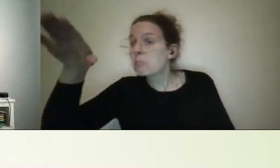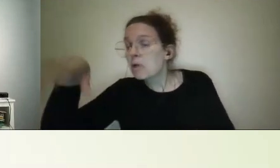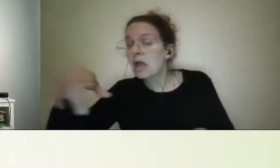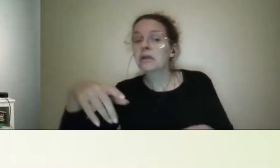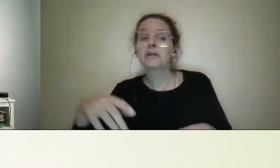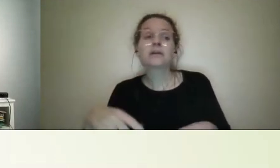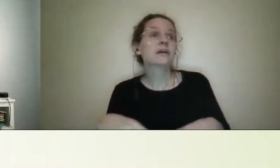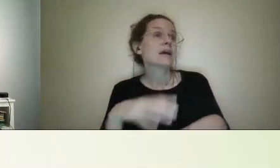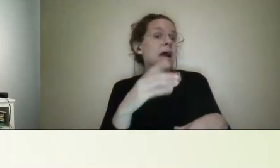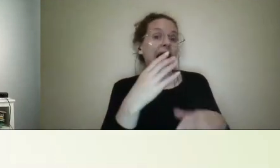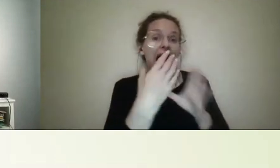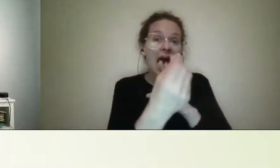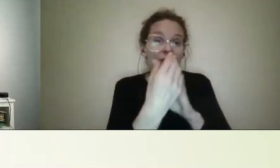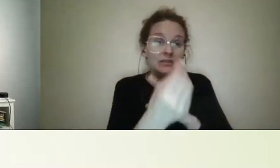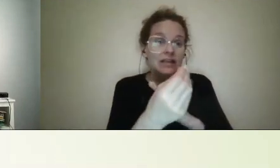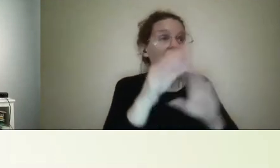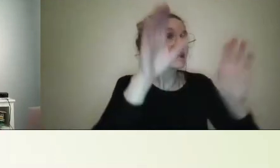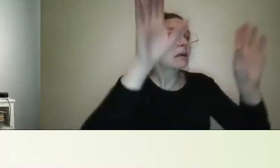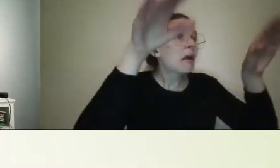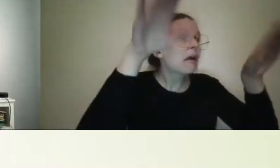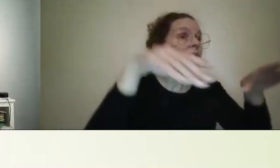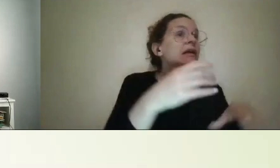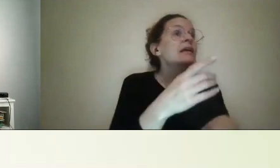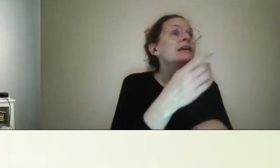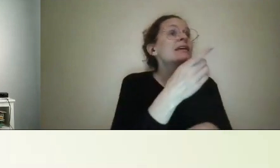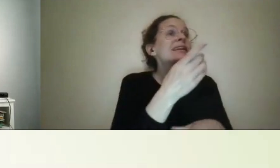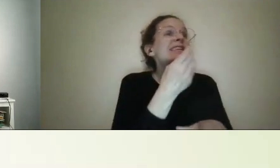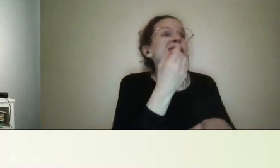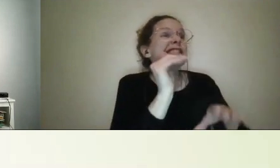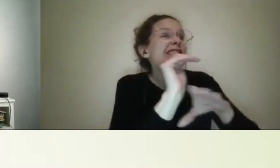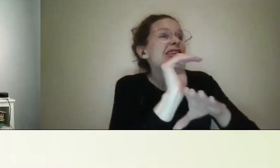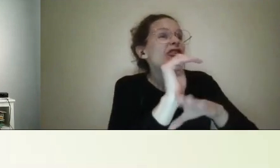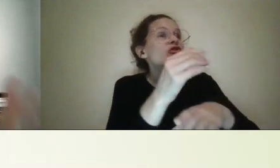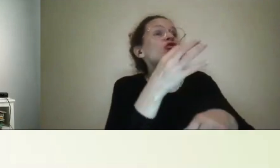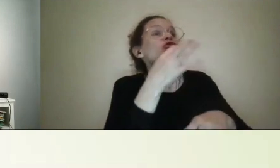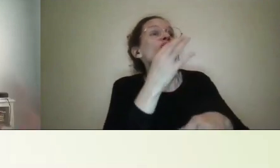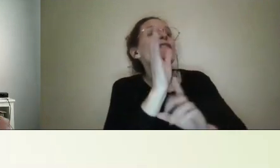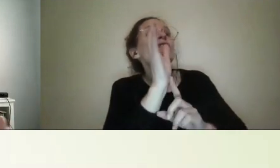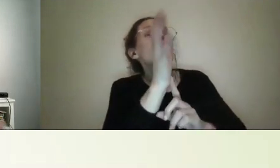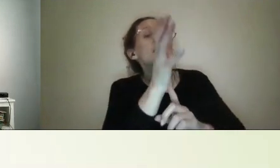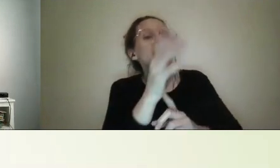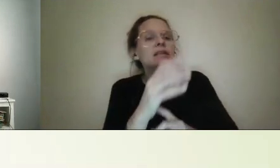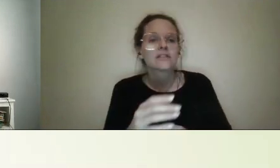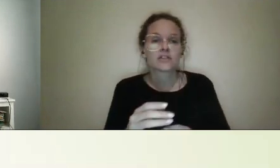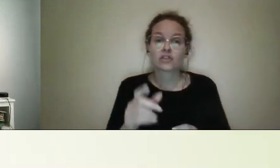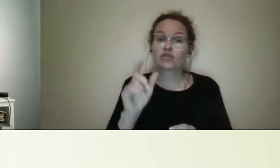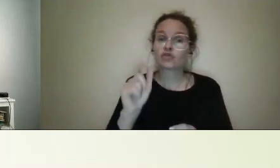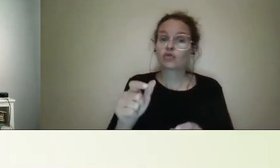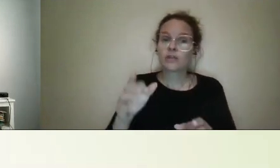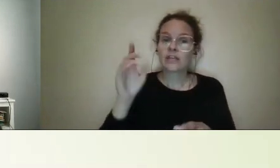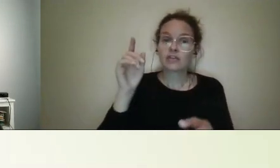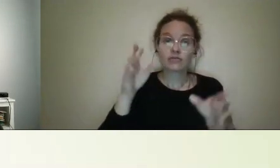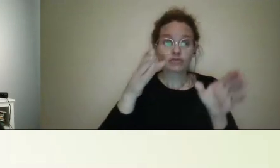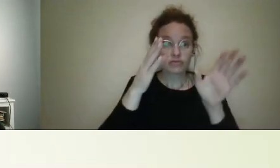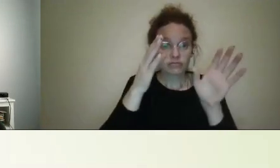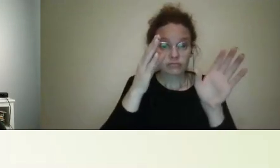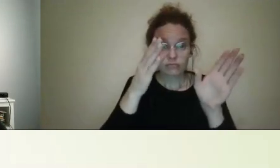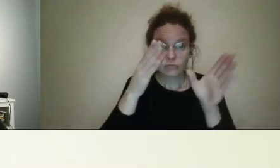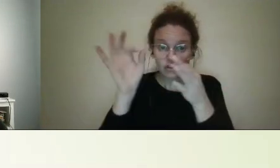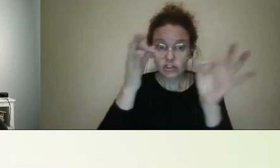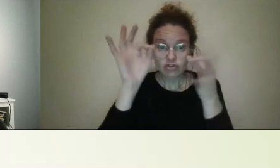dinner in five minutes." So you want to reduce those distraction to get their fullest attention.